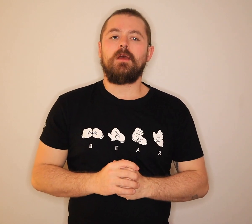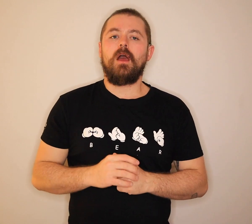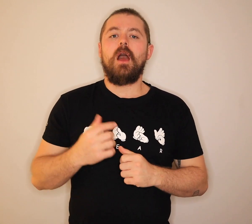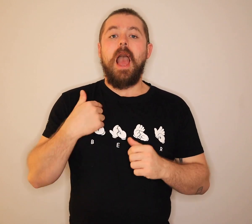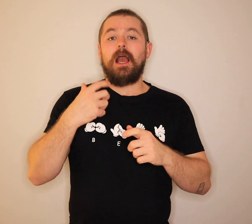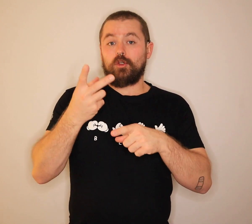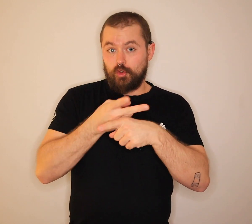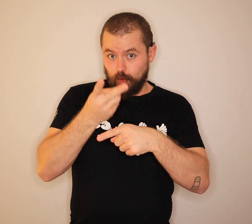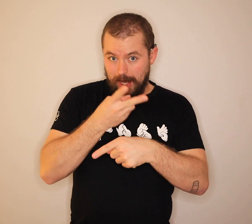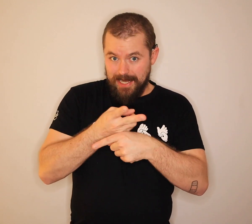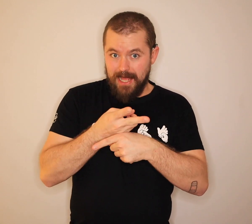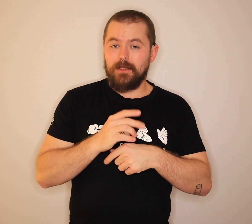I am going to do it again